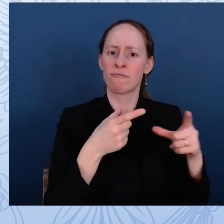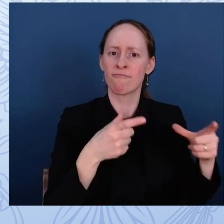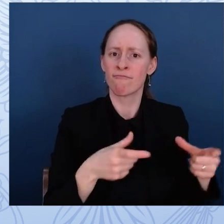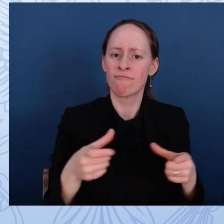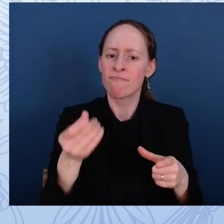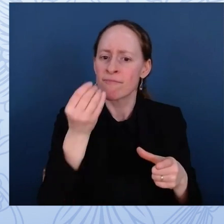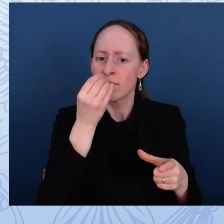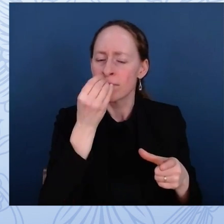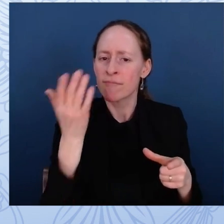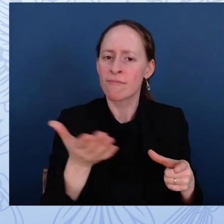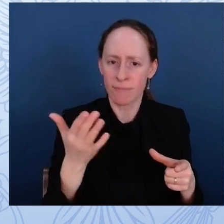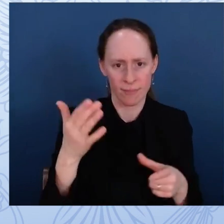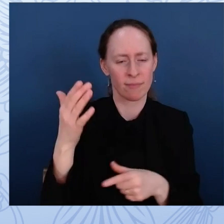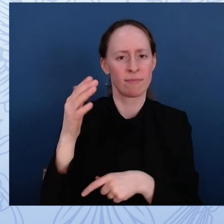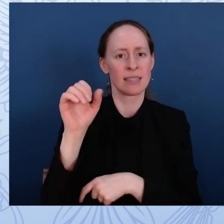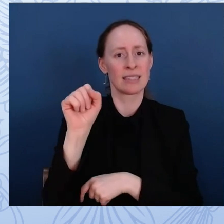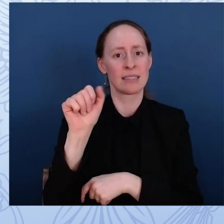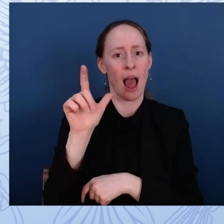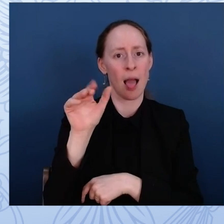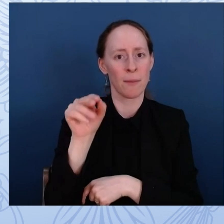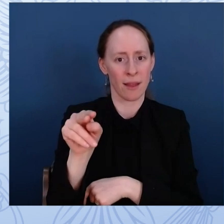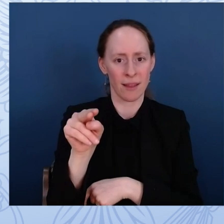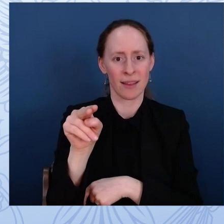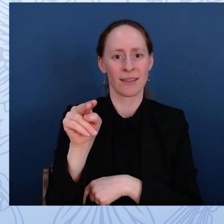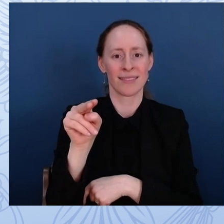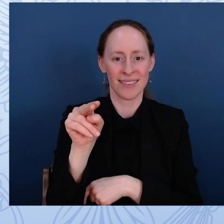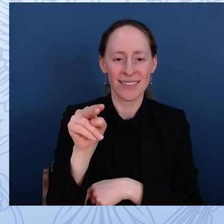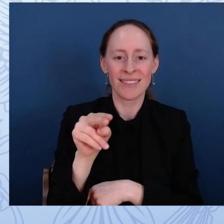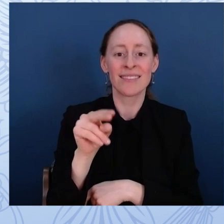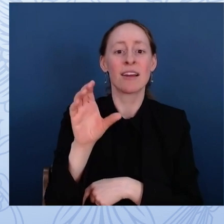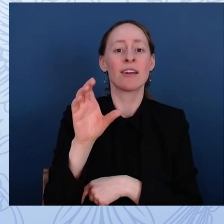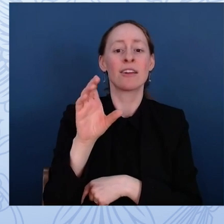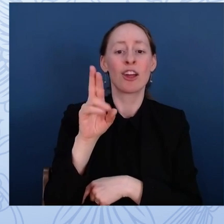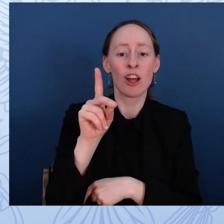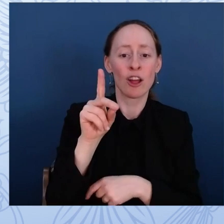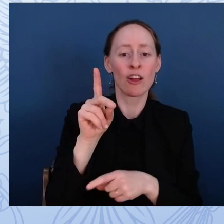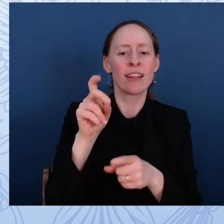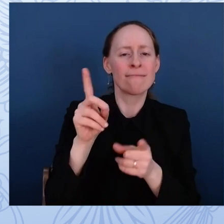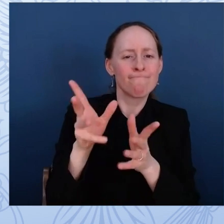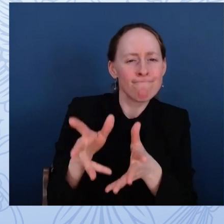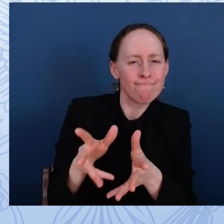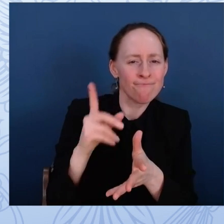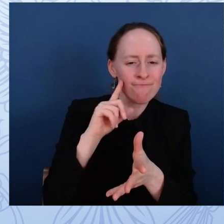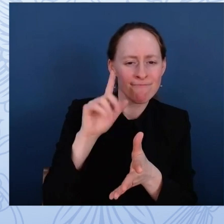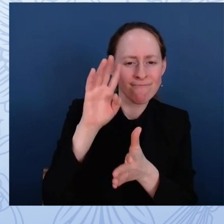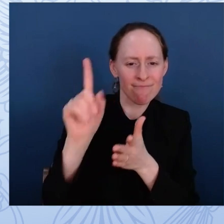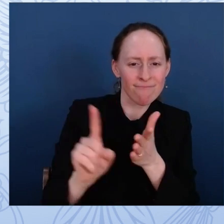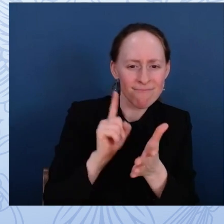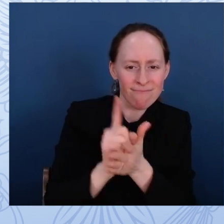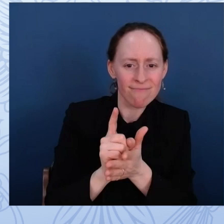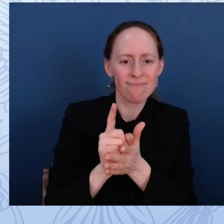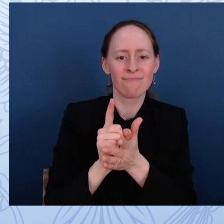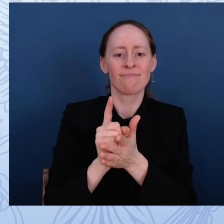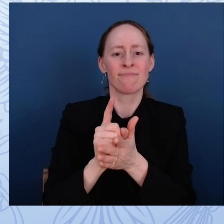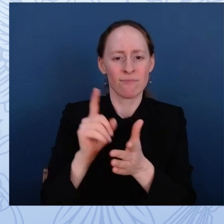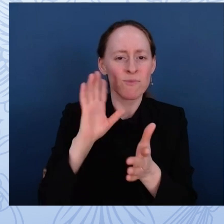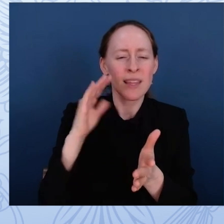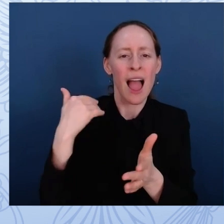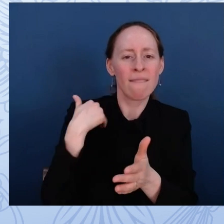and it's flanked with wonderful ruby red grapefruits, avocados, cucumbers, and seashell leaf tempura.